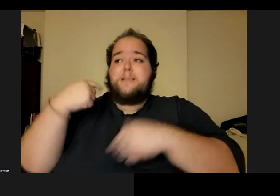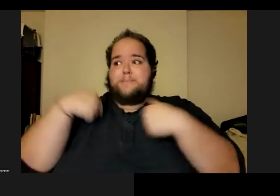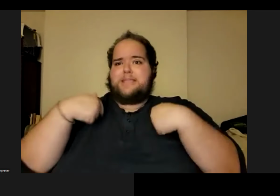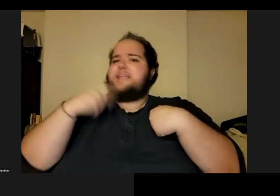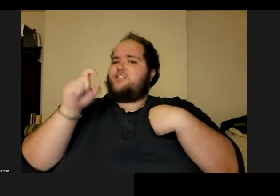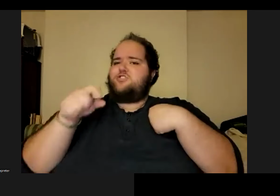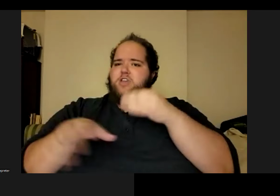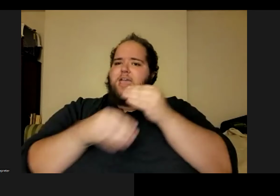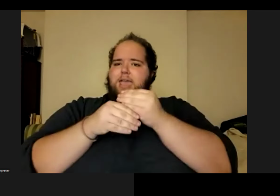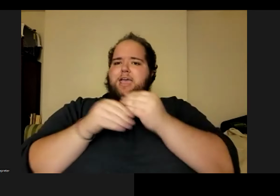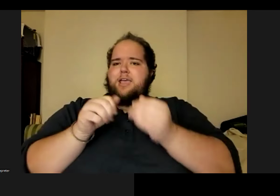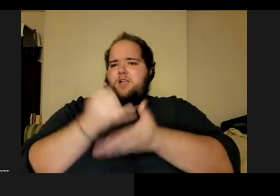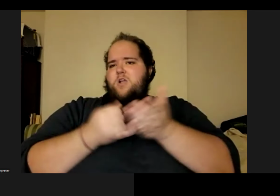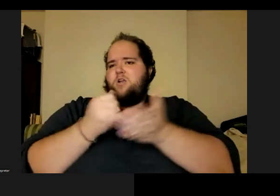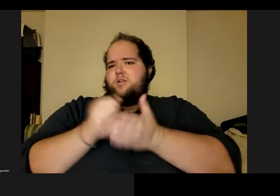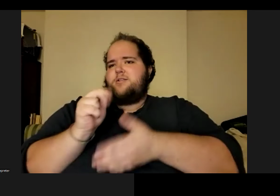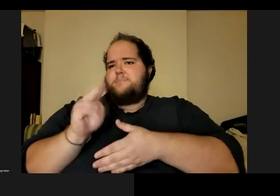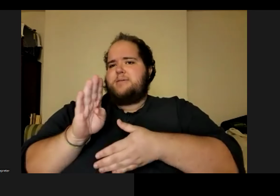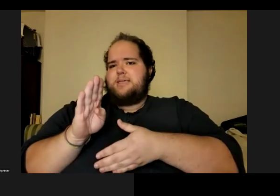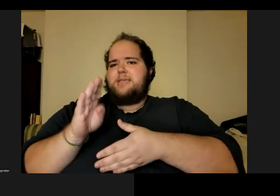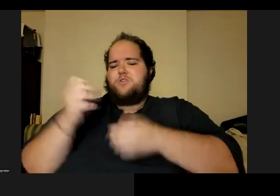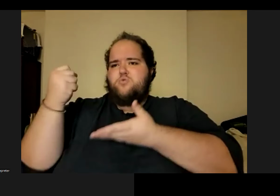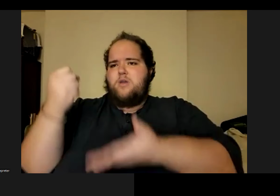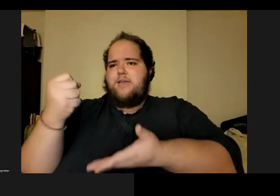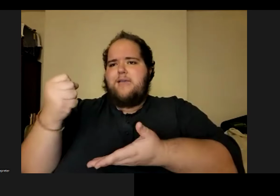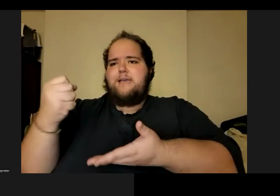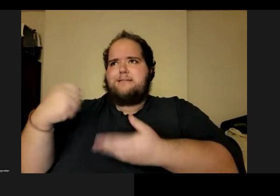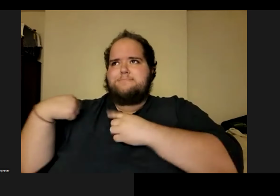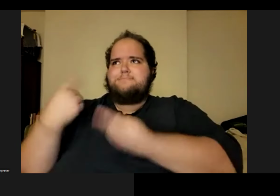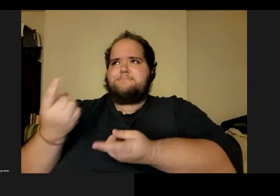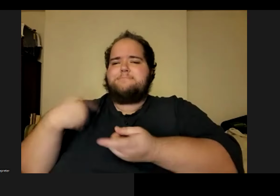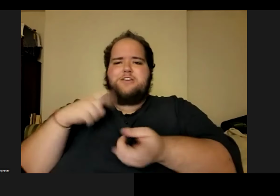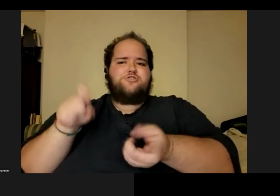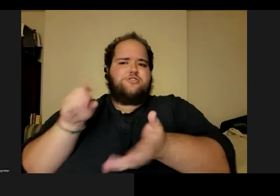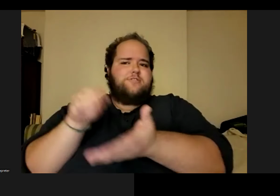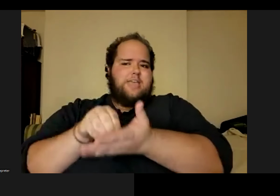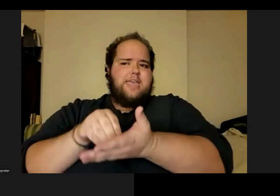ArtsnB grants to my cv And, uh.